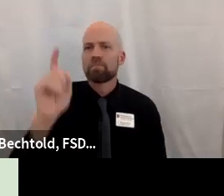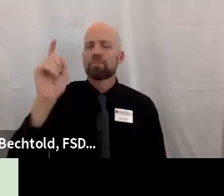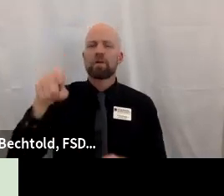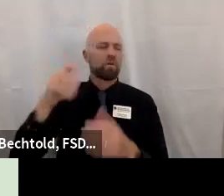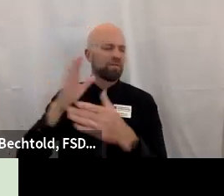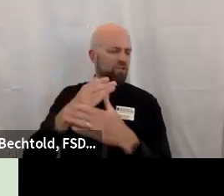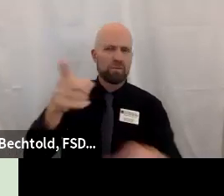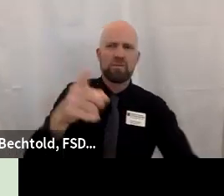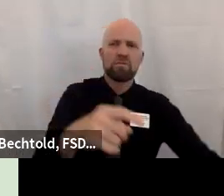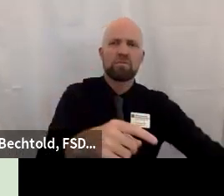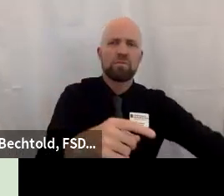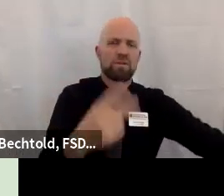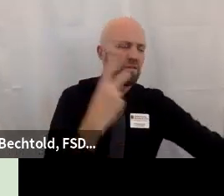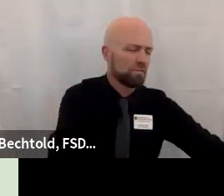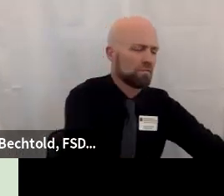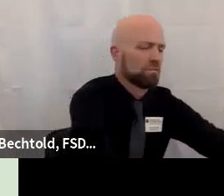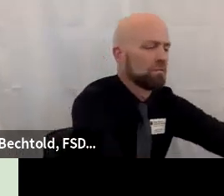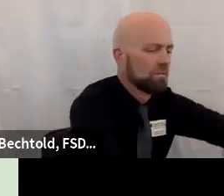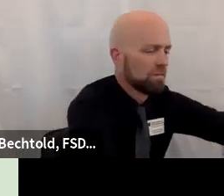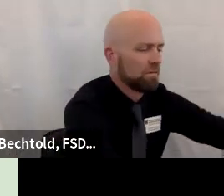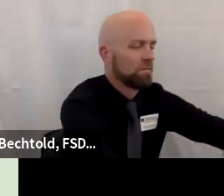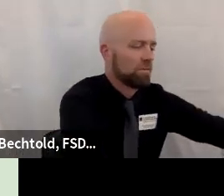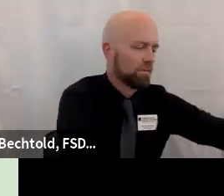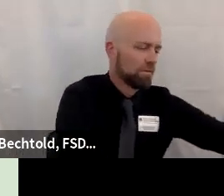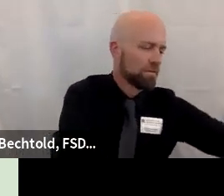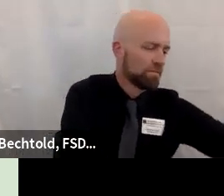I have to share with you so we can see it. Yes